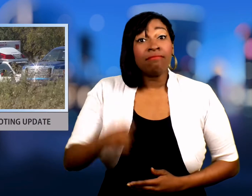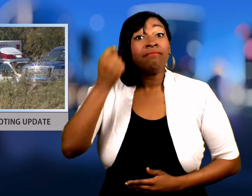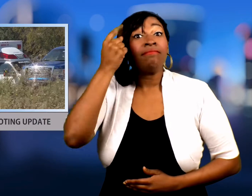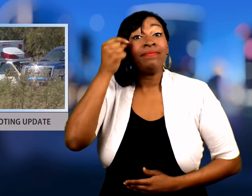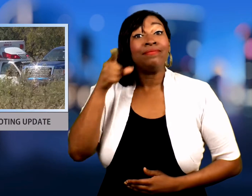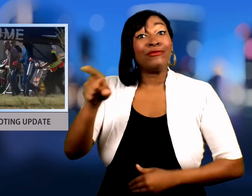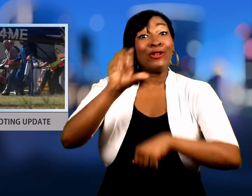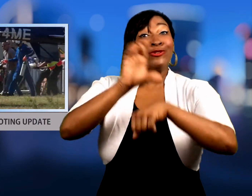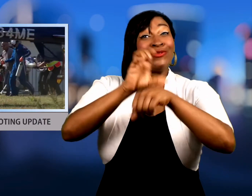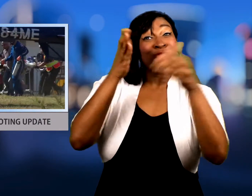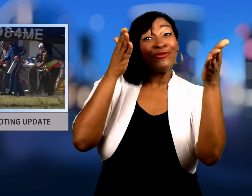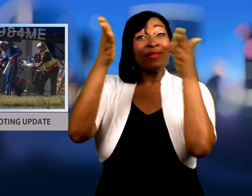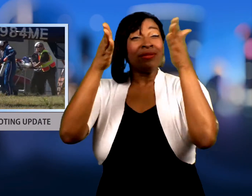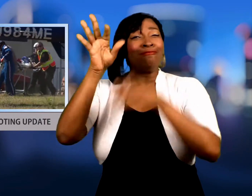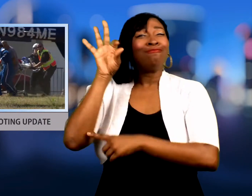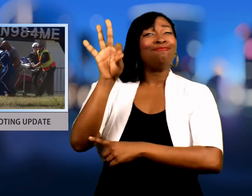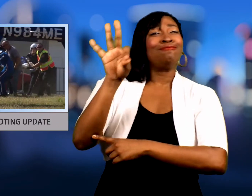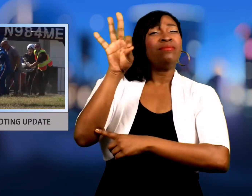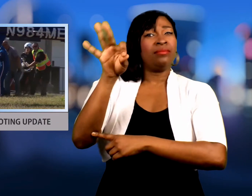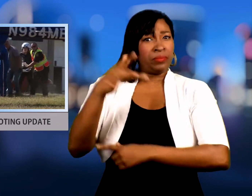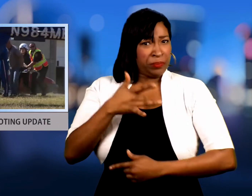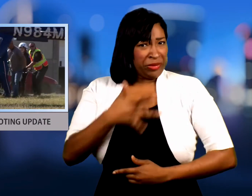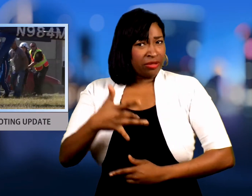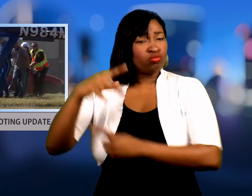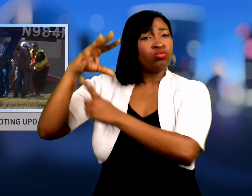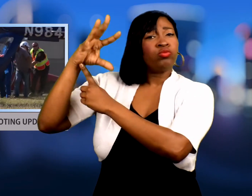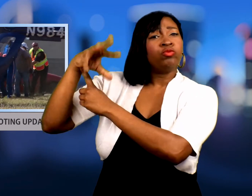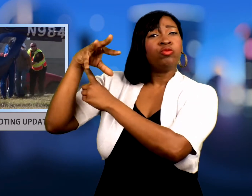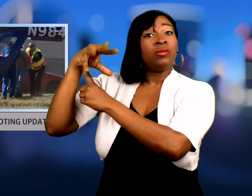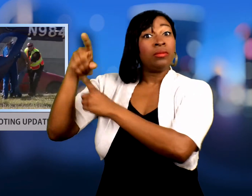And because the church records its services, police believe